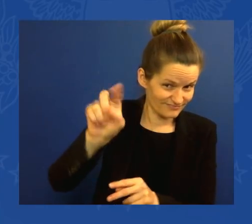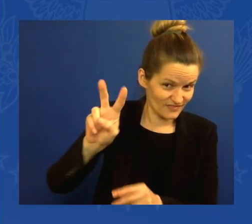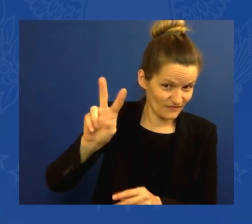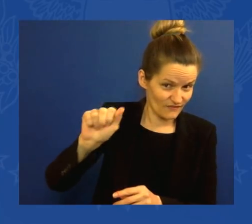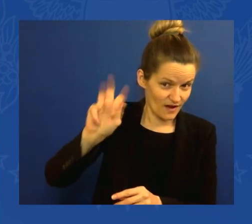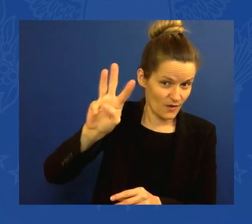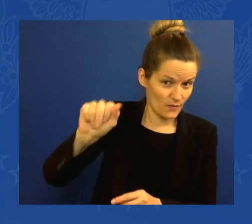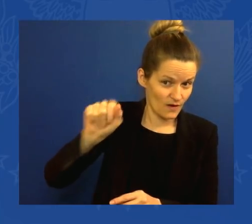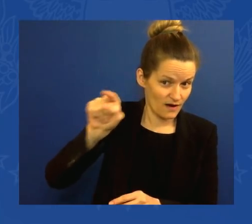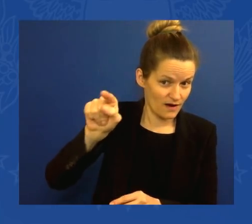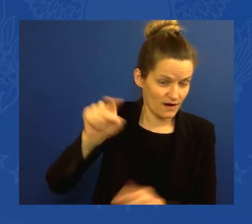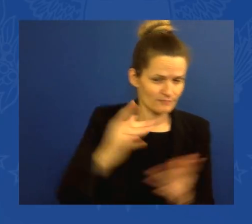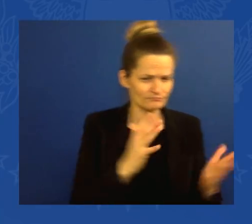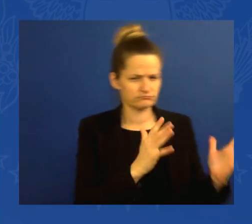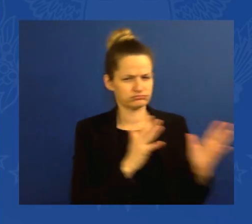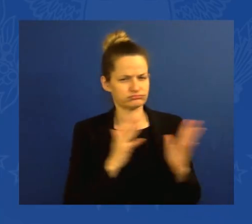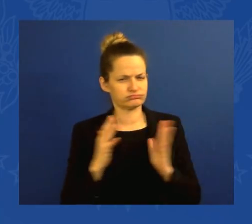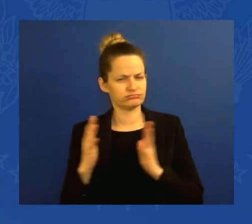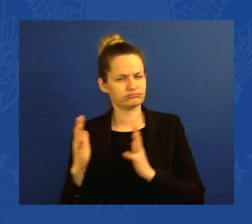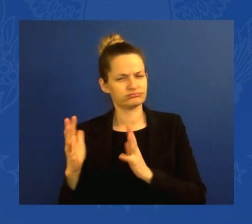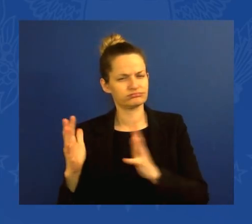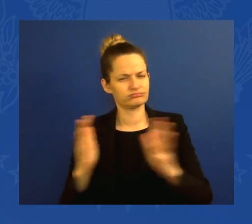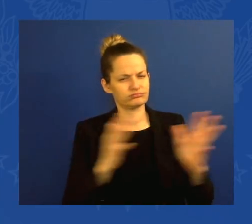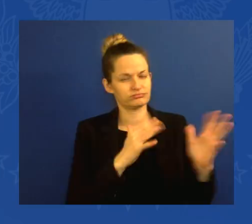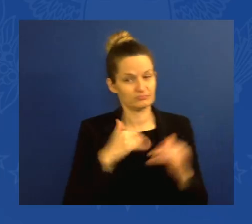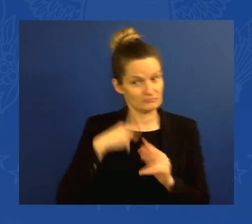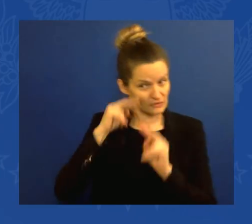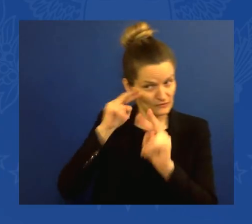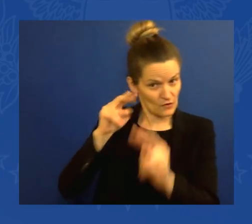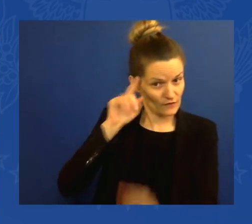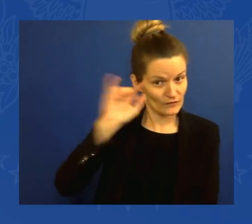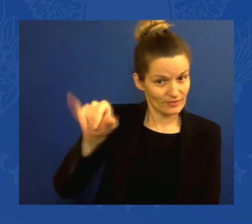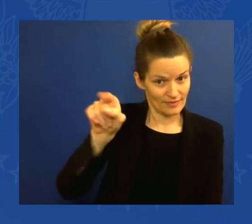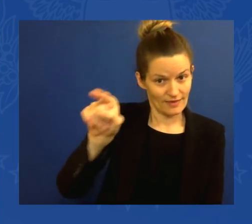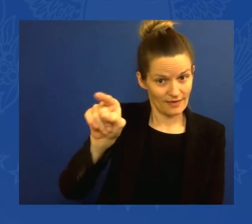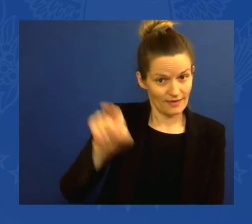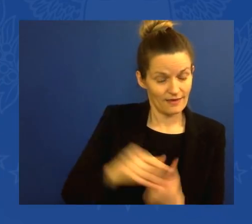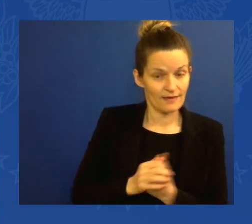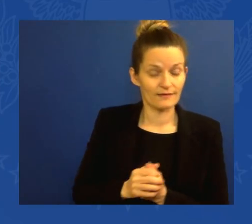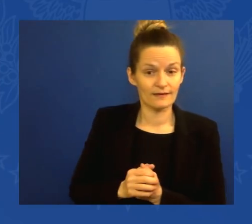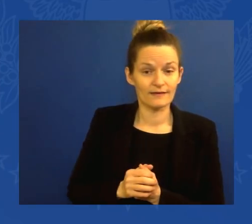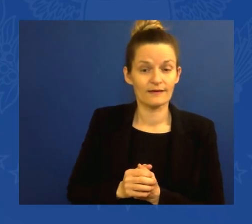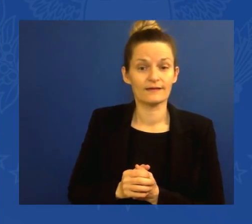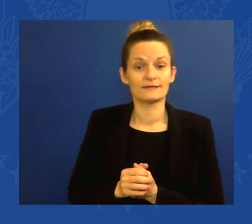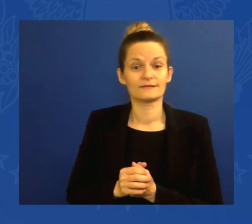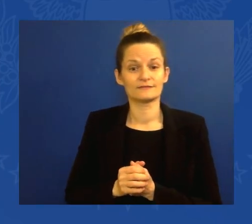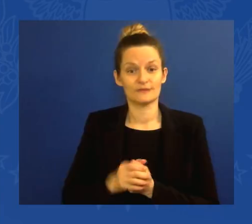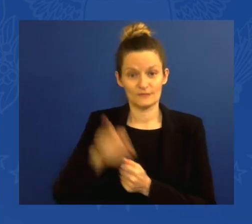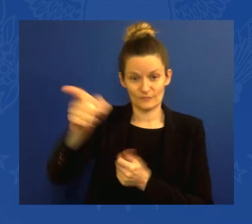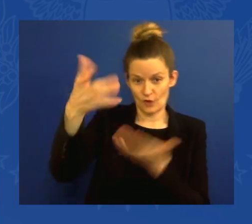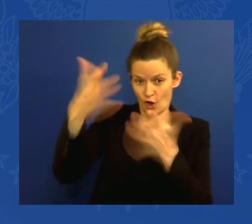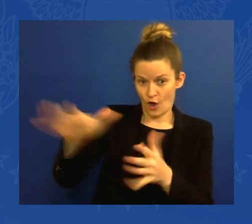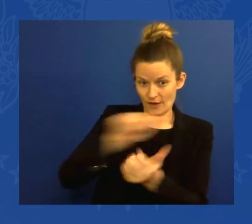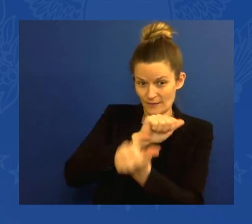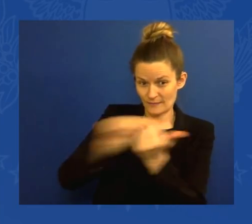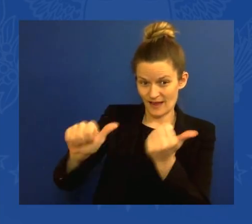Which I first wrote and championed three decades ago, for folks, it's time to get that passed too. Ladies and gentlemen,